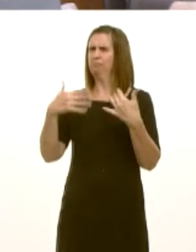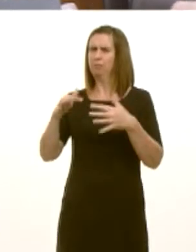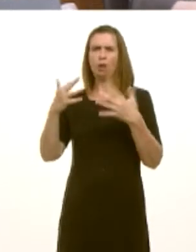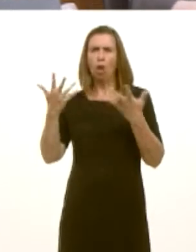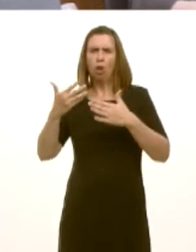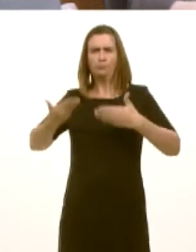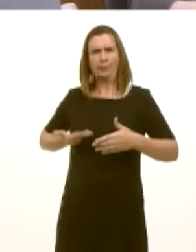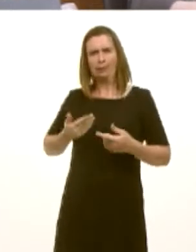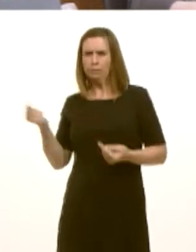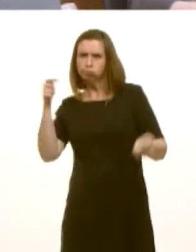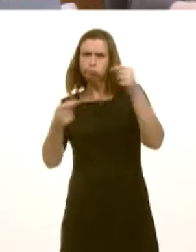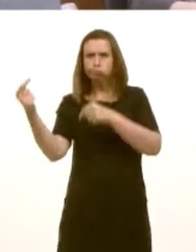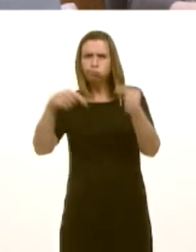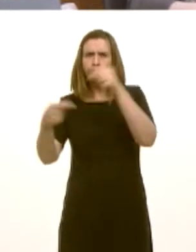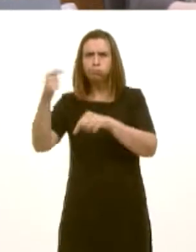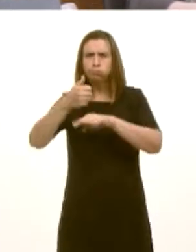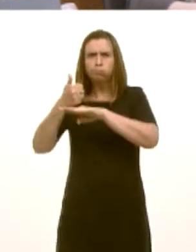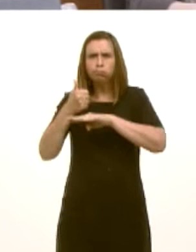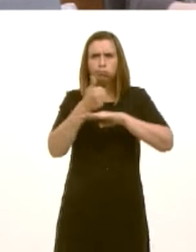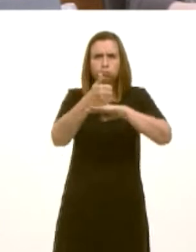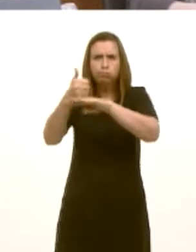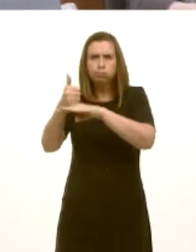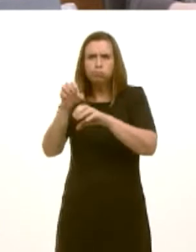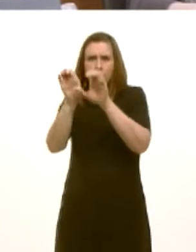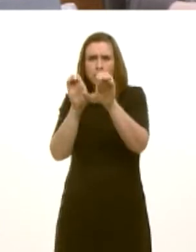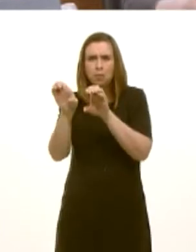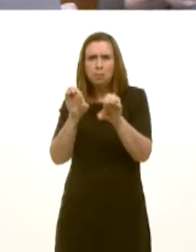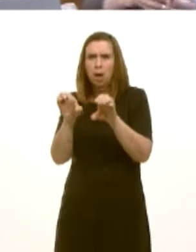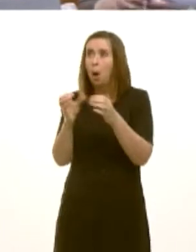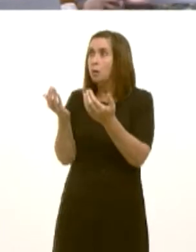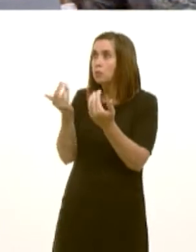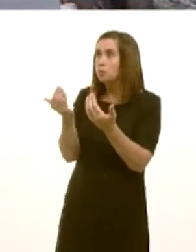That has been the case because of the clustering that happens there with some industries.